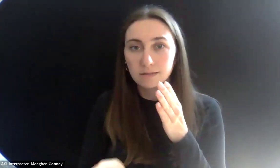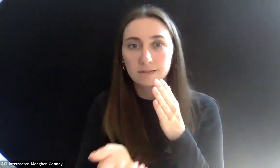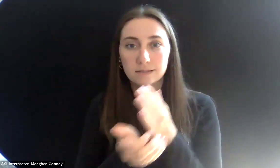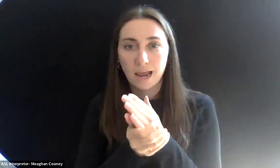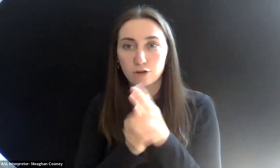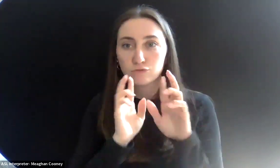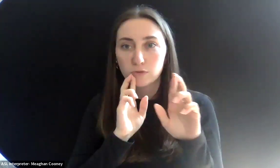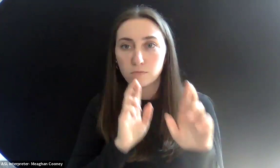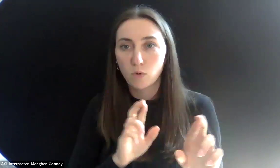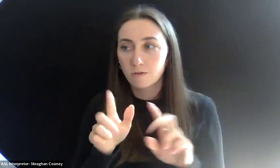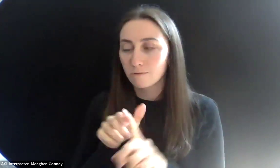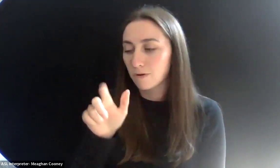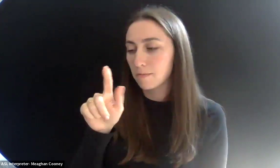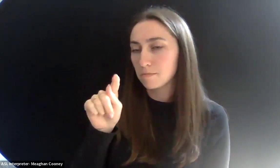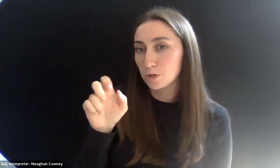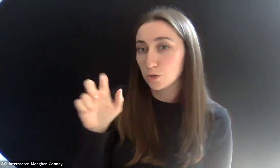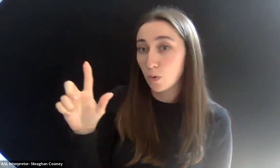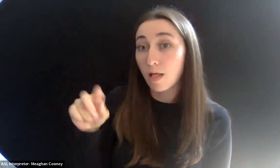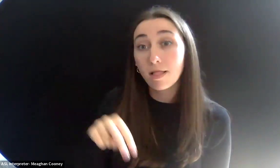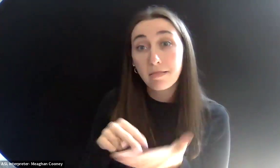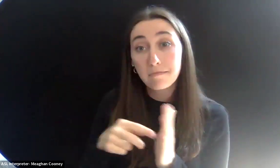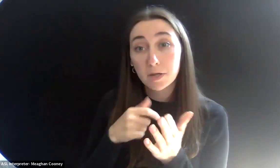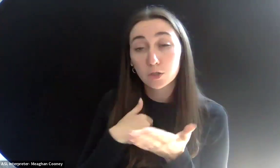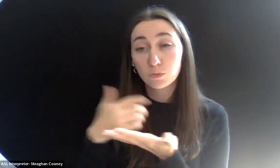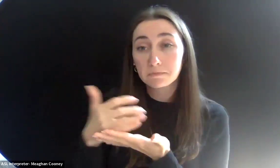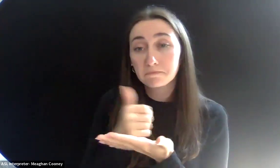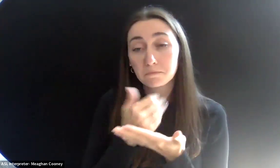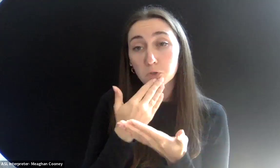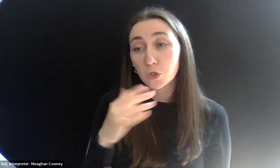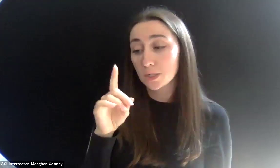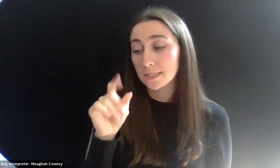So we have gotten good data on every single project filing at NEPA.